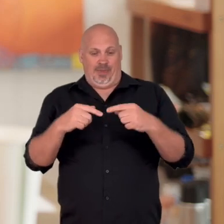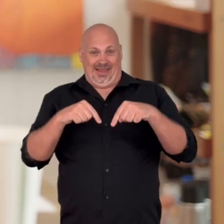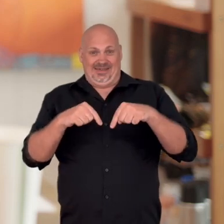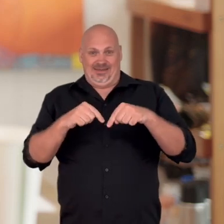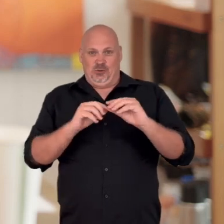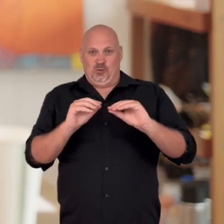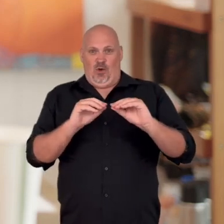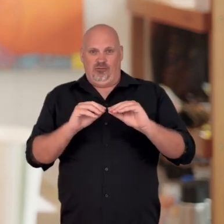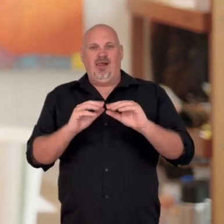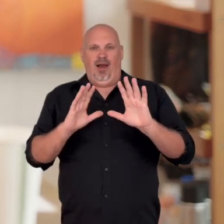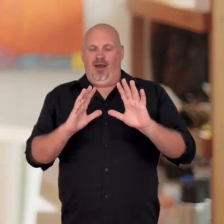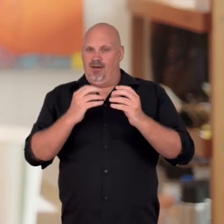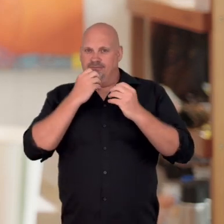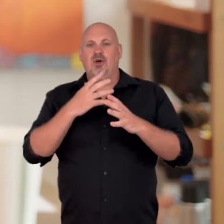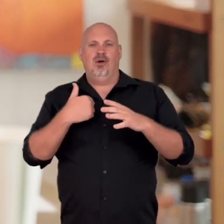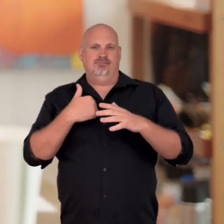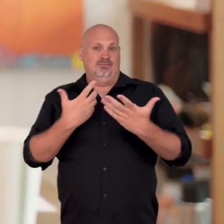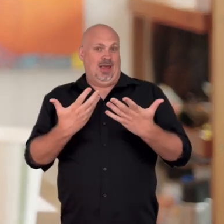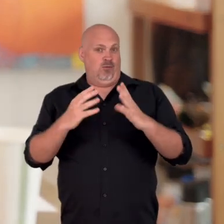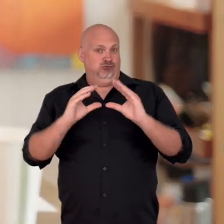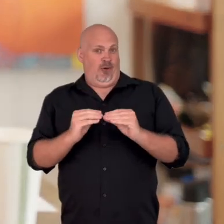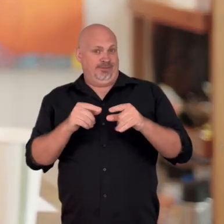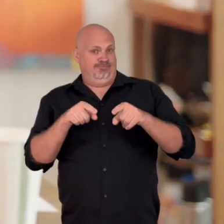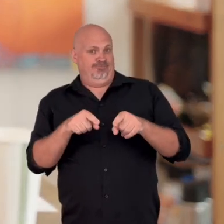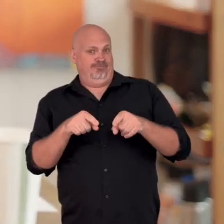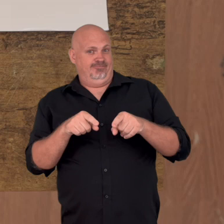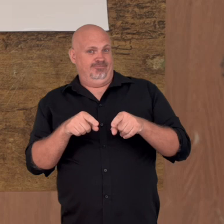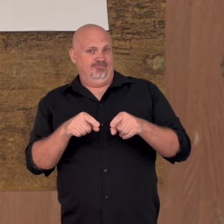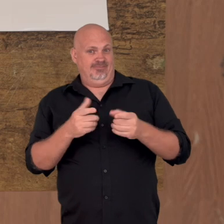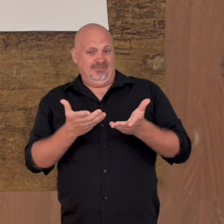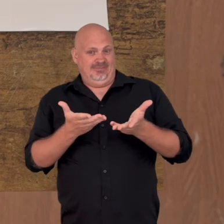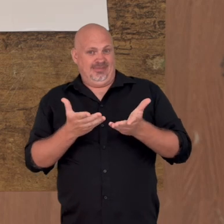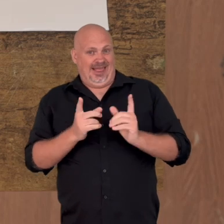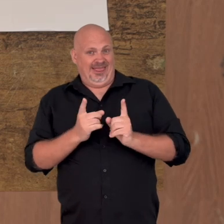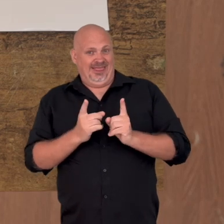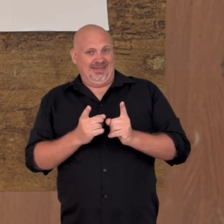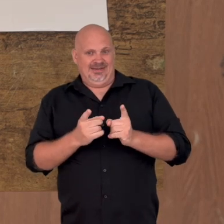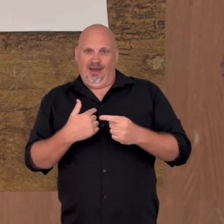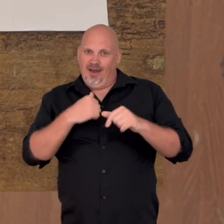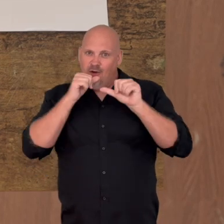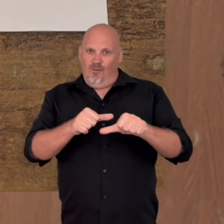this feels like a burning lotus flower like looks flower with so much energy um